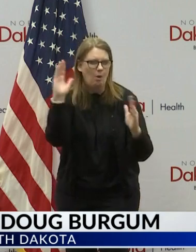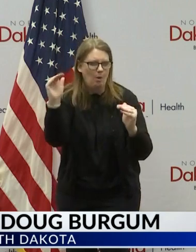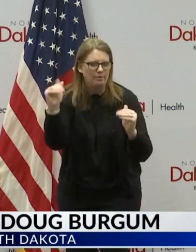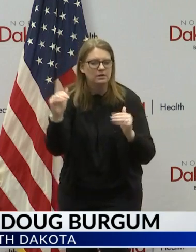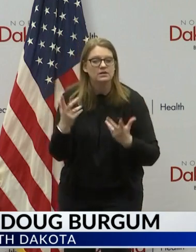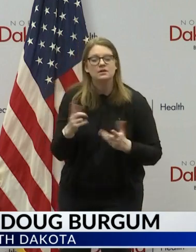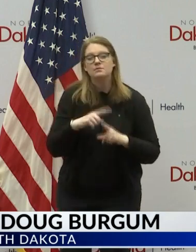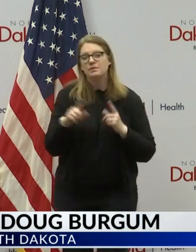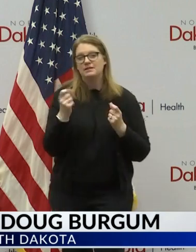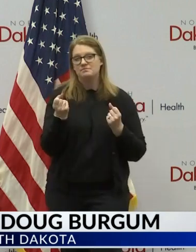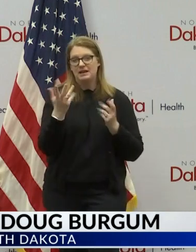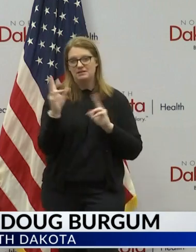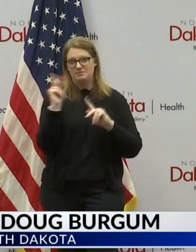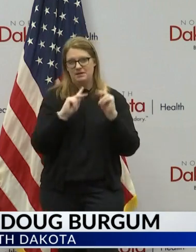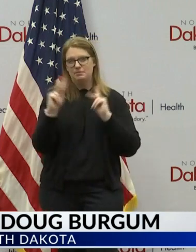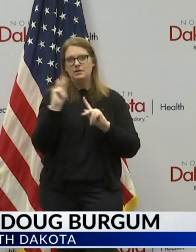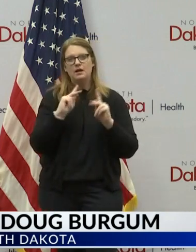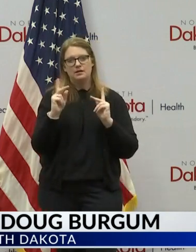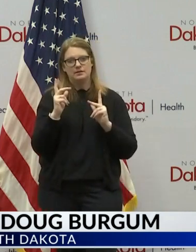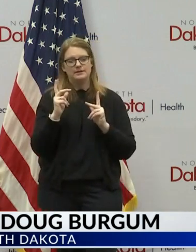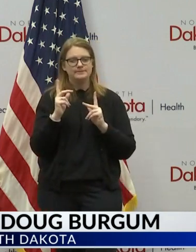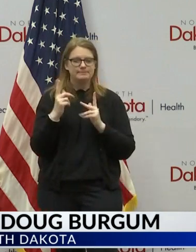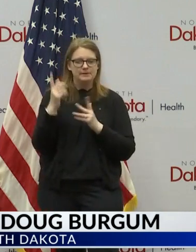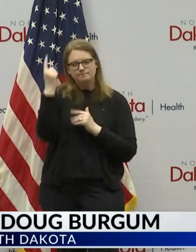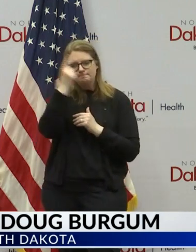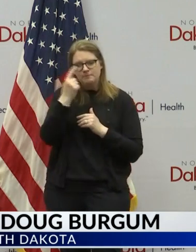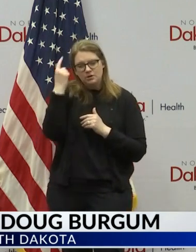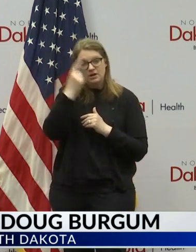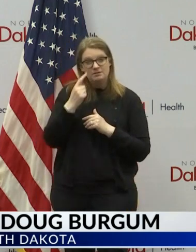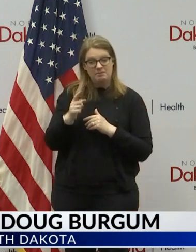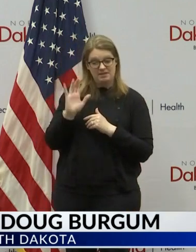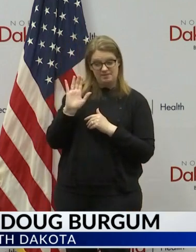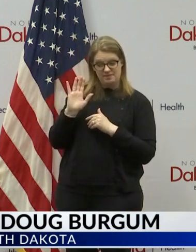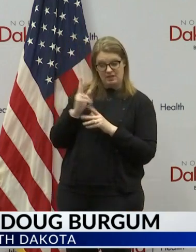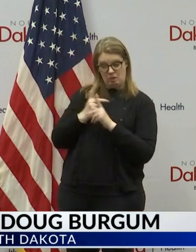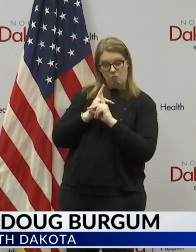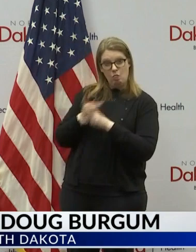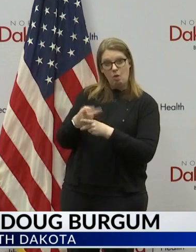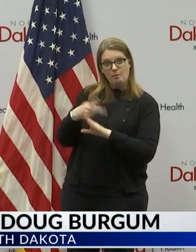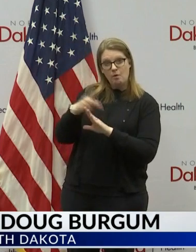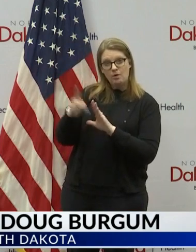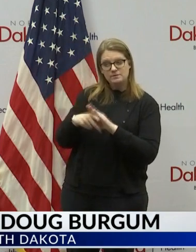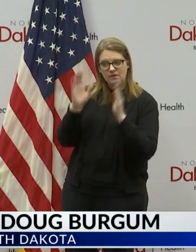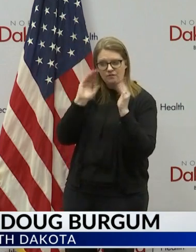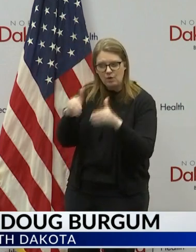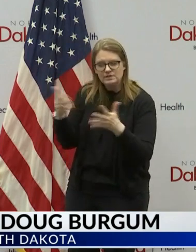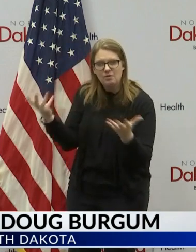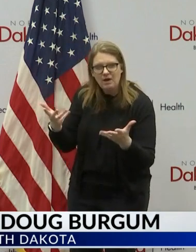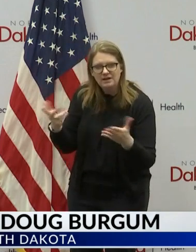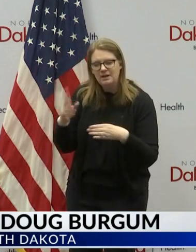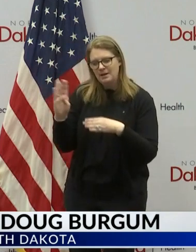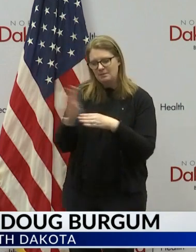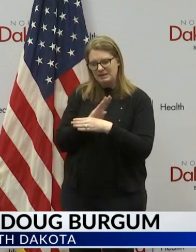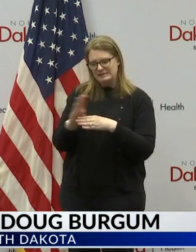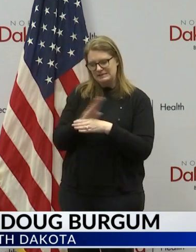INFORMATION TO SHARE, BUT WE KNOW THERE IS A LOT OF INTERESTS ACROSS THE STATE AND SPECIFICALLY THE LOAN PROGRAMS WILL FOCUS ON BUSINESSES THAT